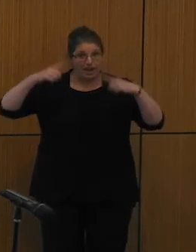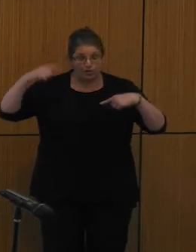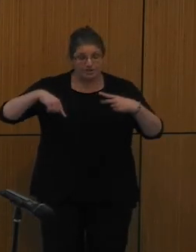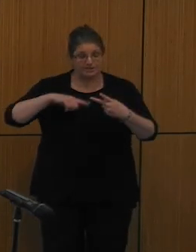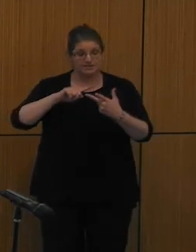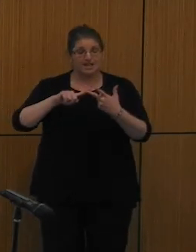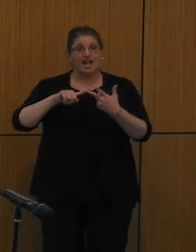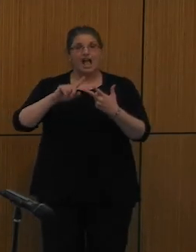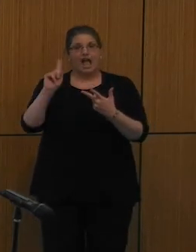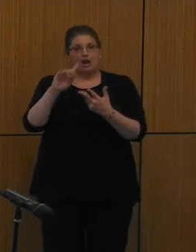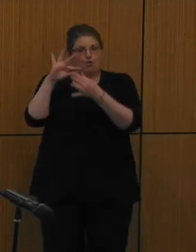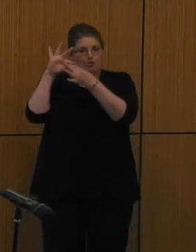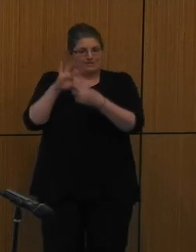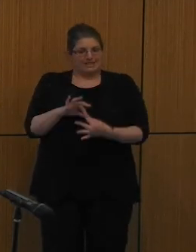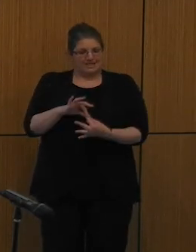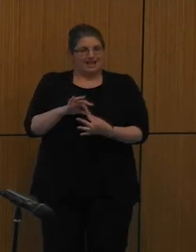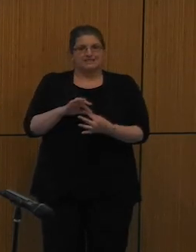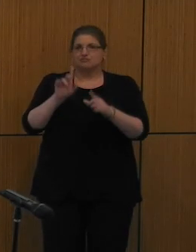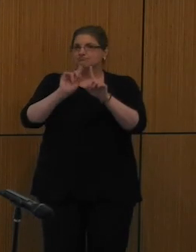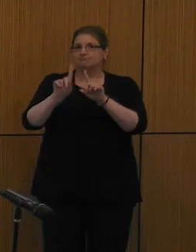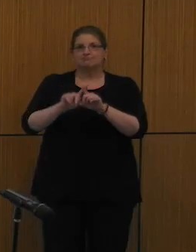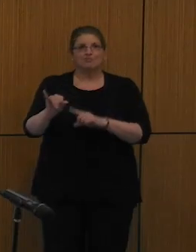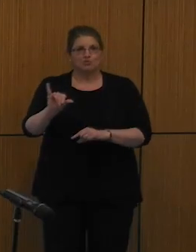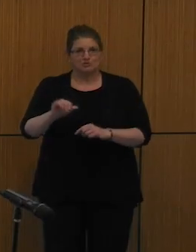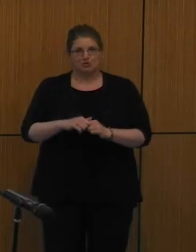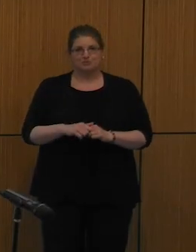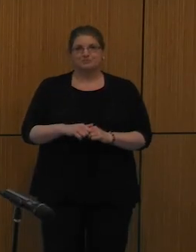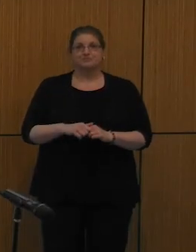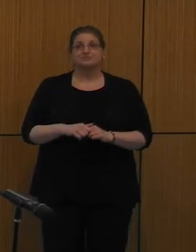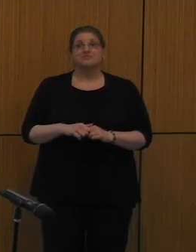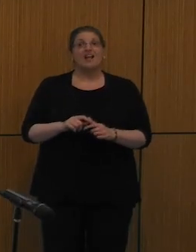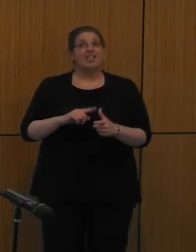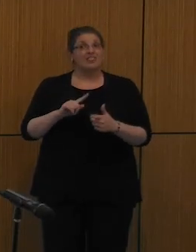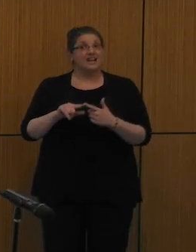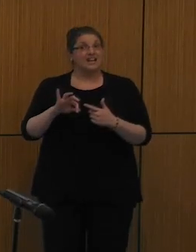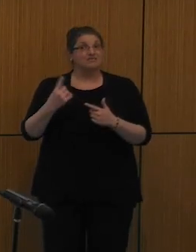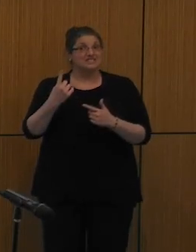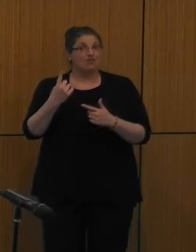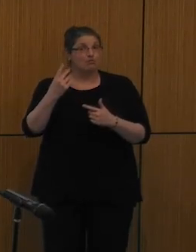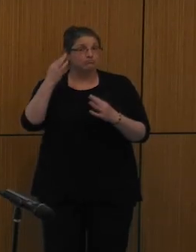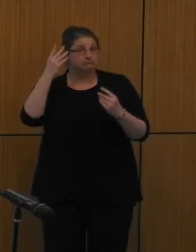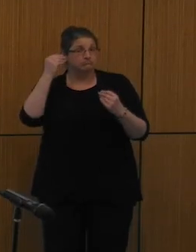is actually connected to also varies. And then finally, if anybody's out there and thinking about a career in anatomy,